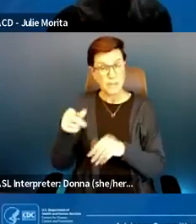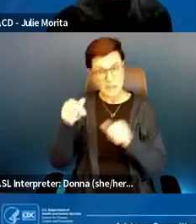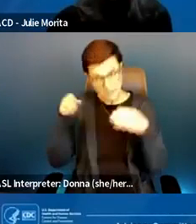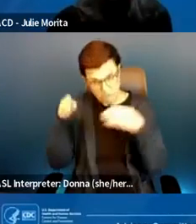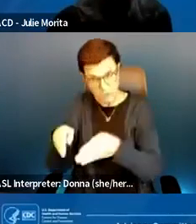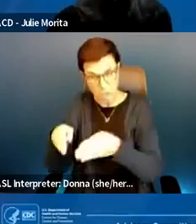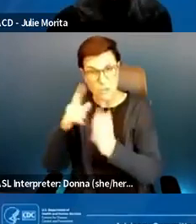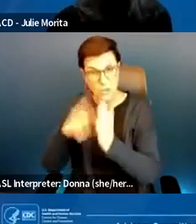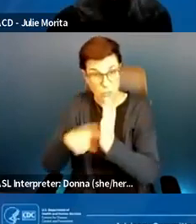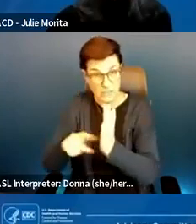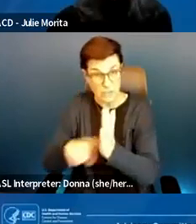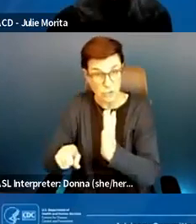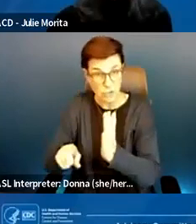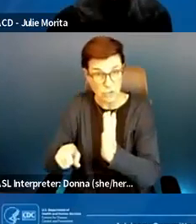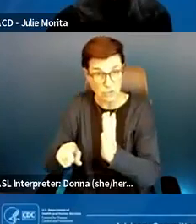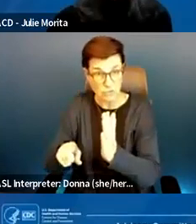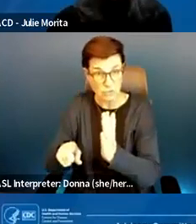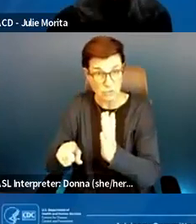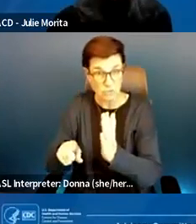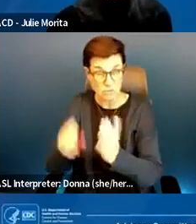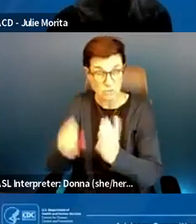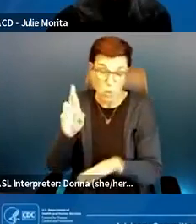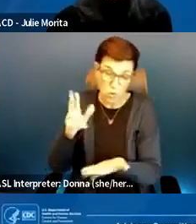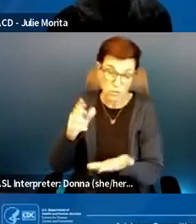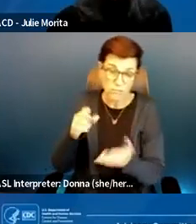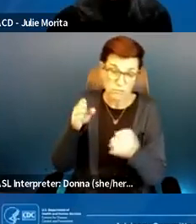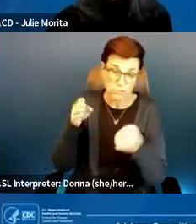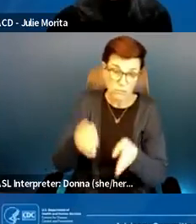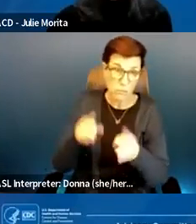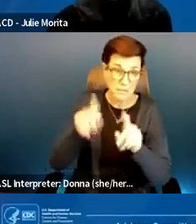Now, will it be like that 100 percent of the time, every time? Probably not.